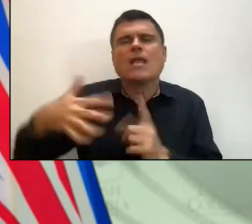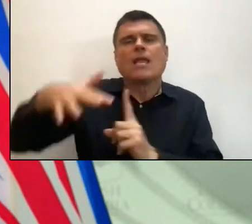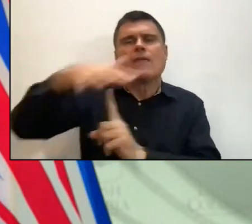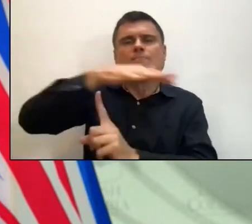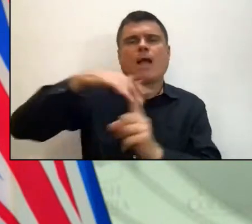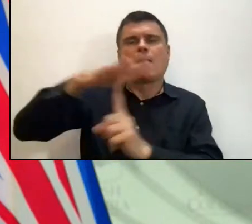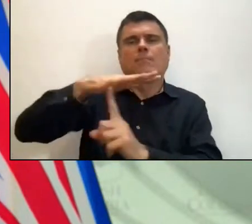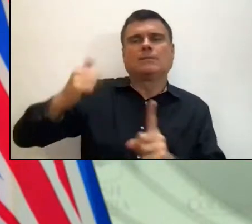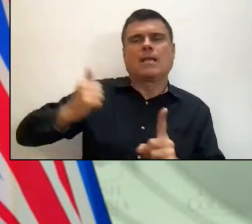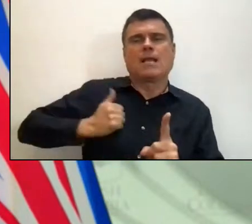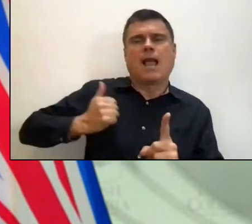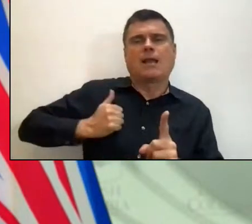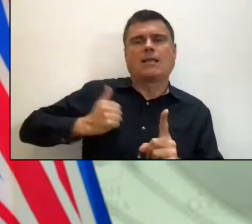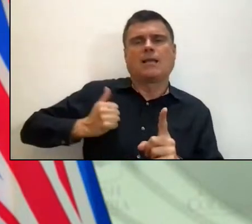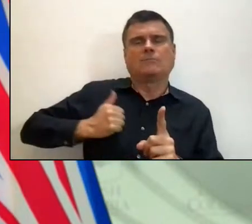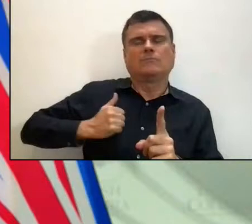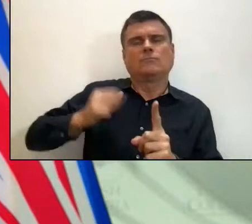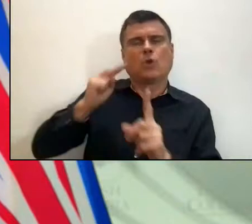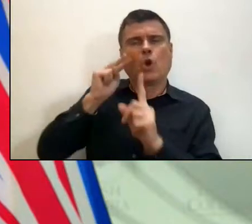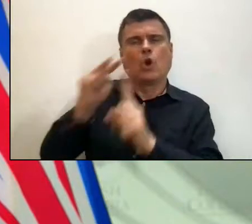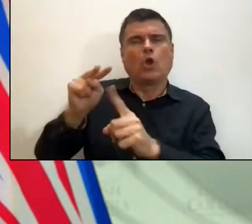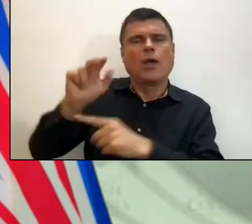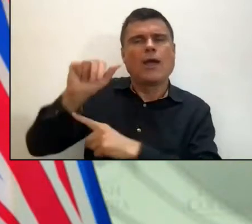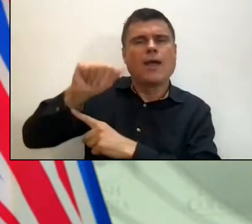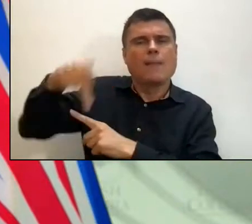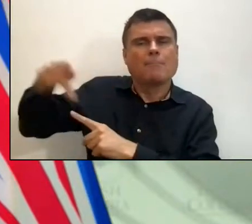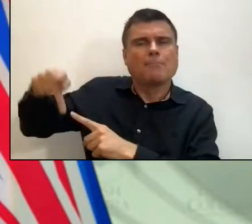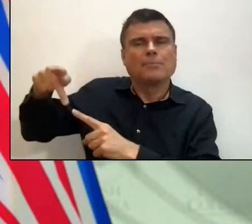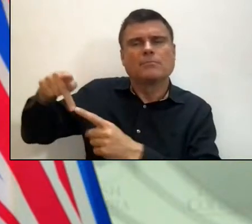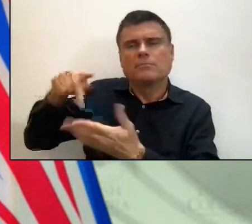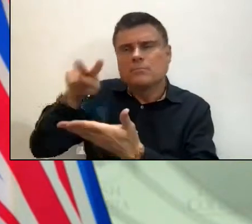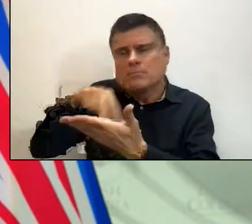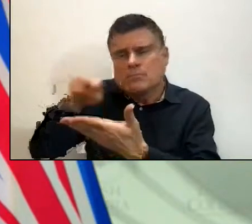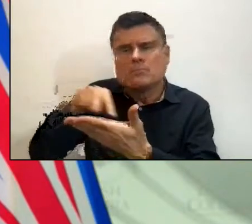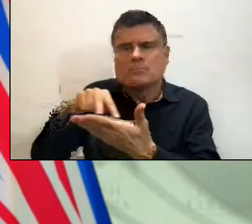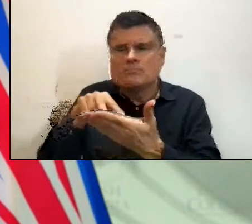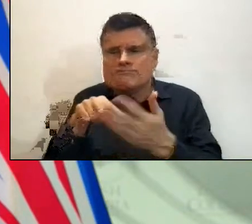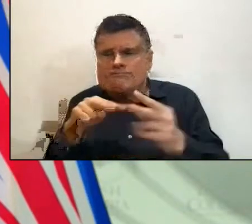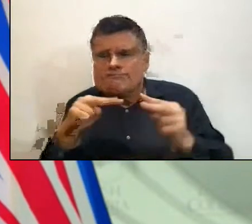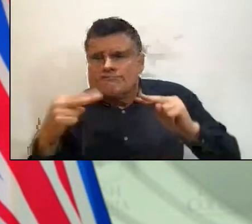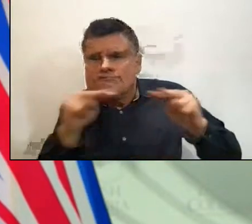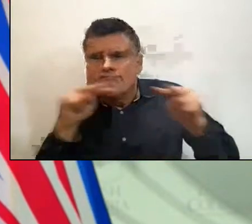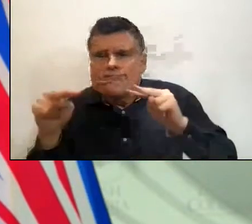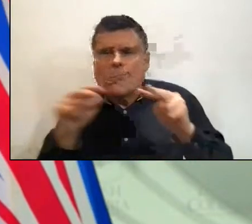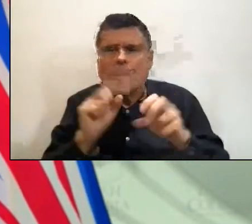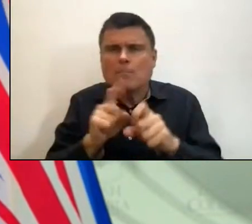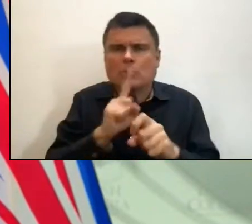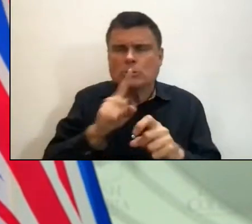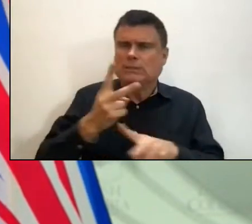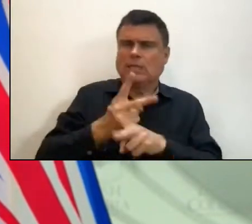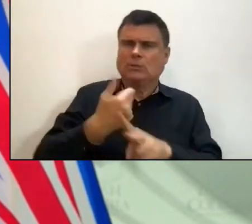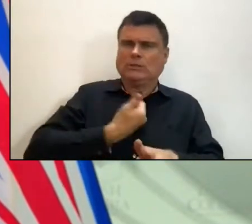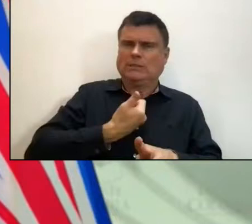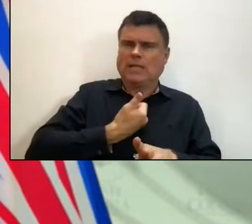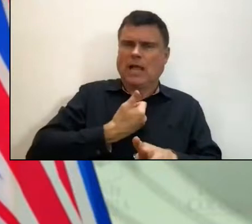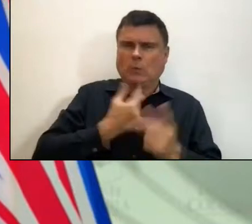have enough food and supplies. Check on vulnerable neighbors and safe. People experiencing